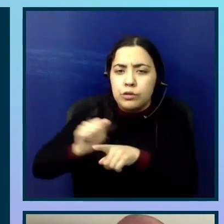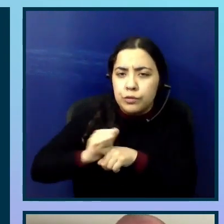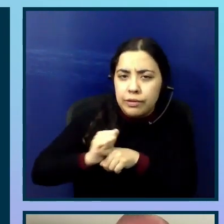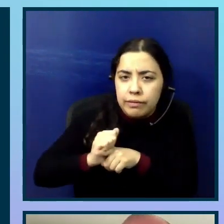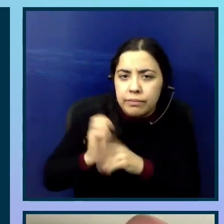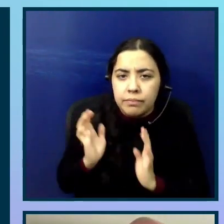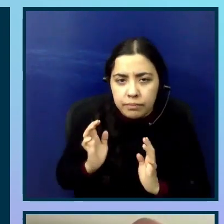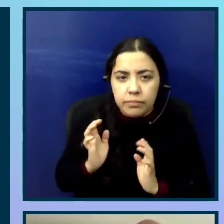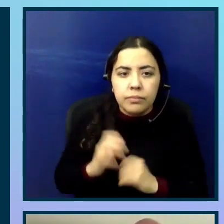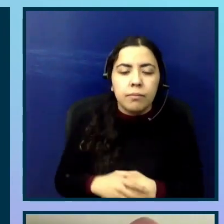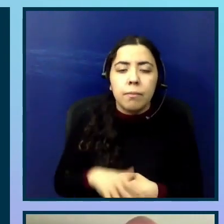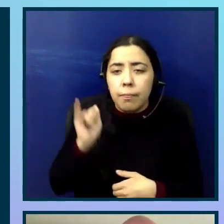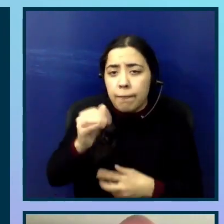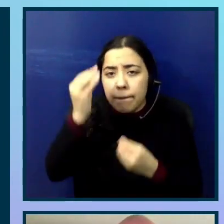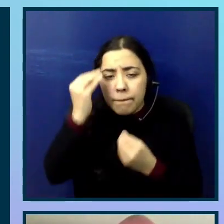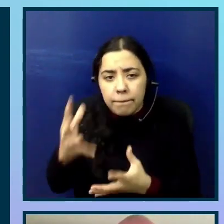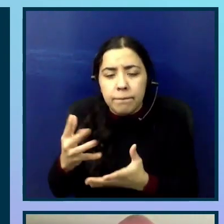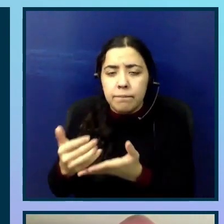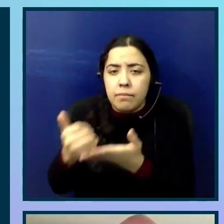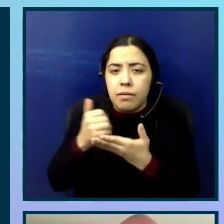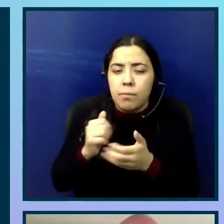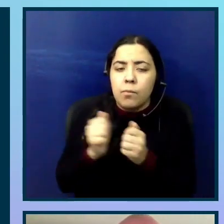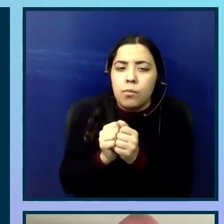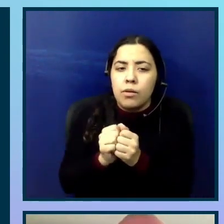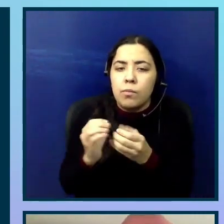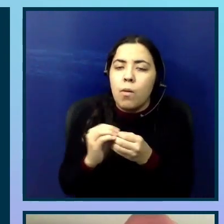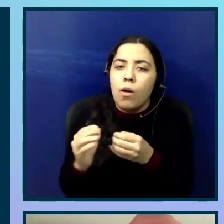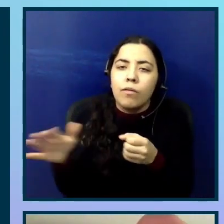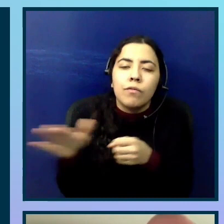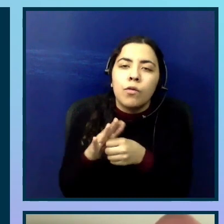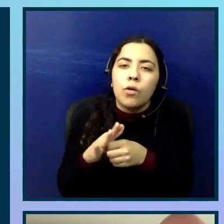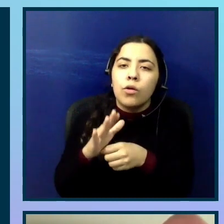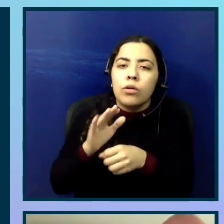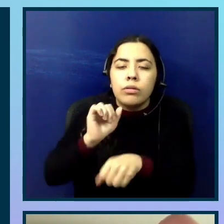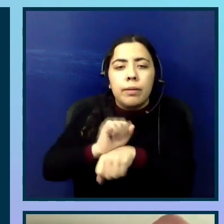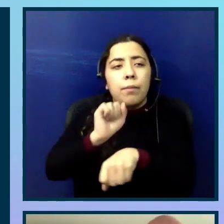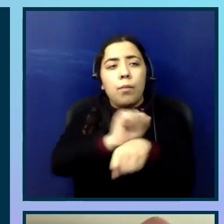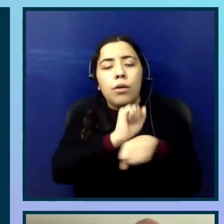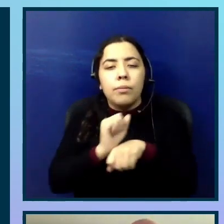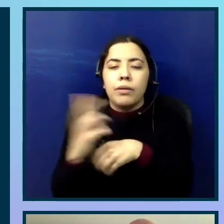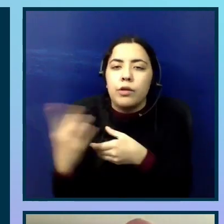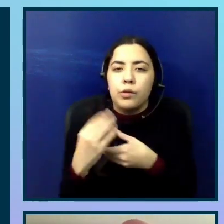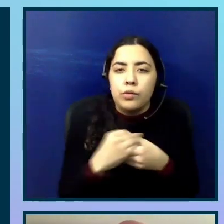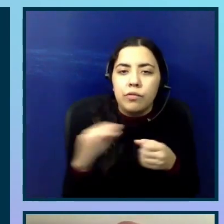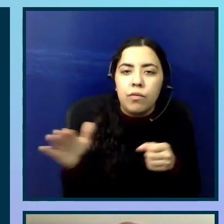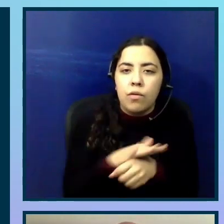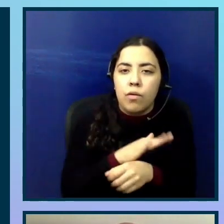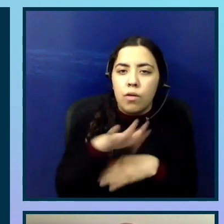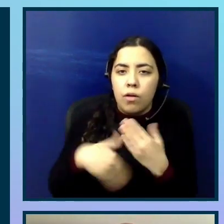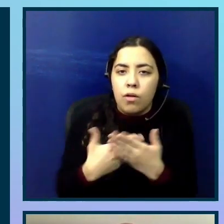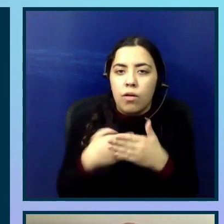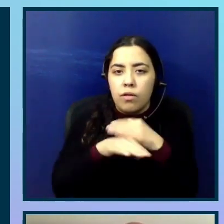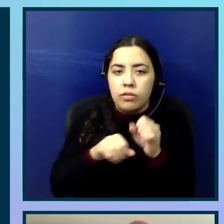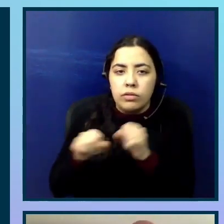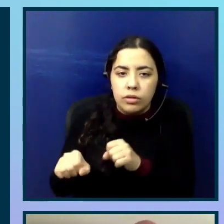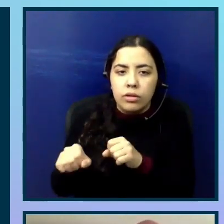This kind of data can help with inclusive employment. Using this type of data and study on internal systems